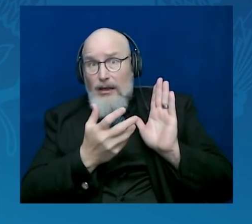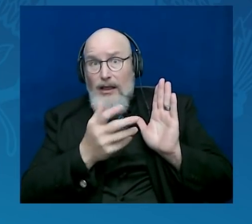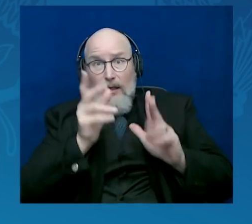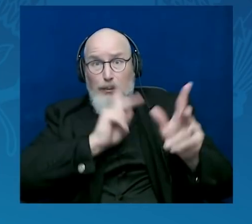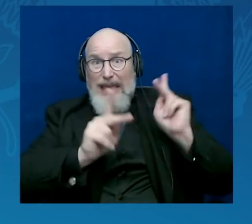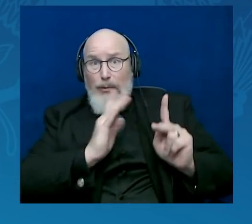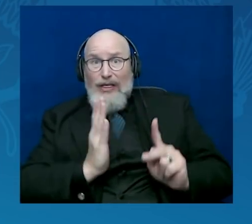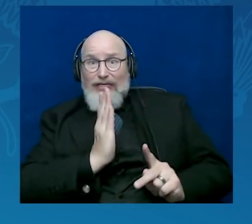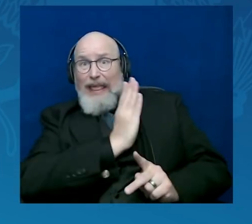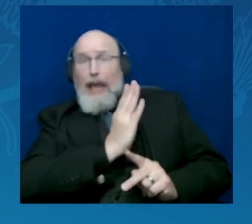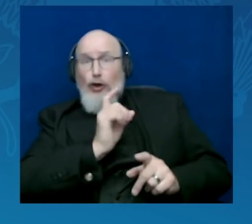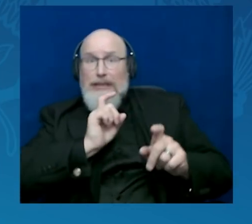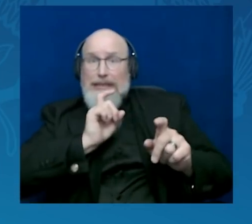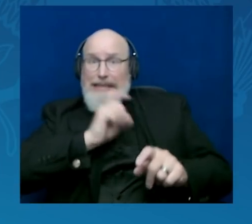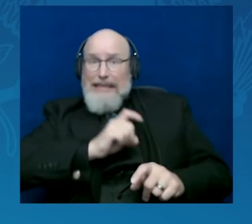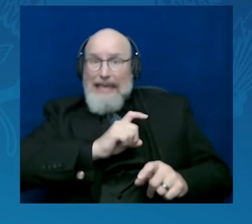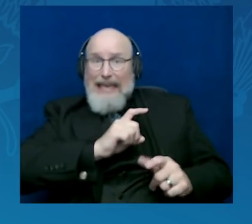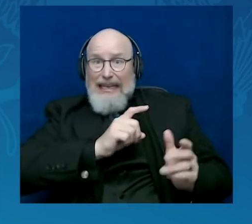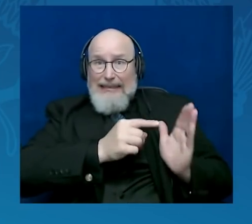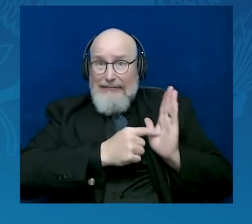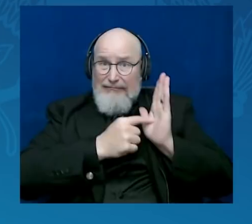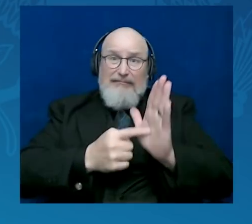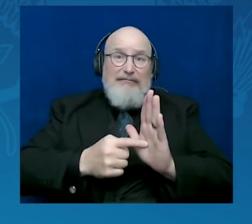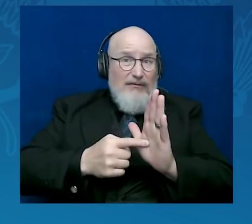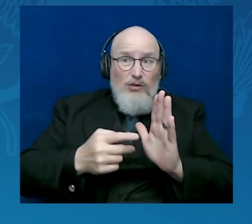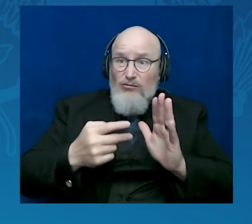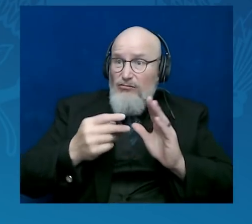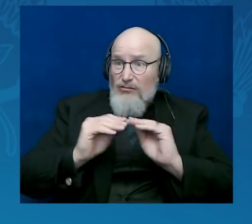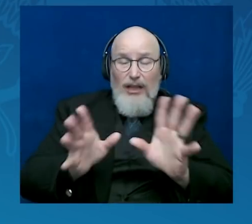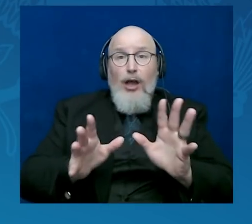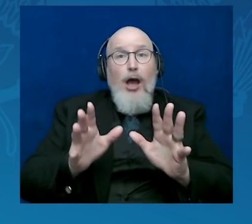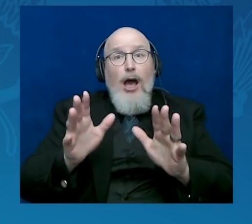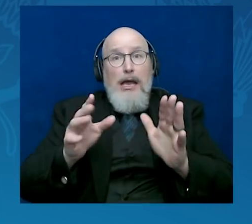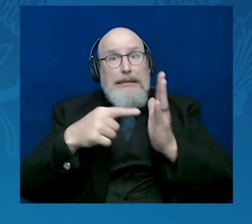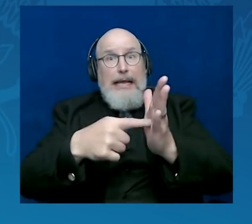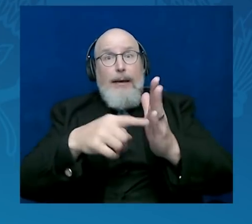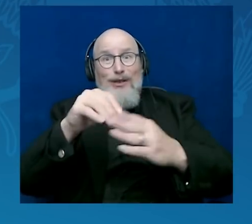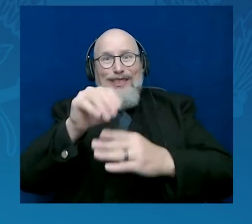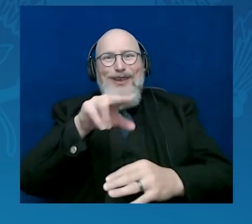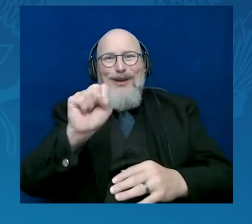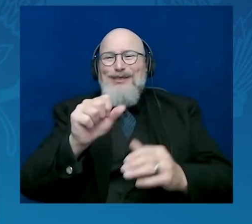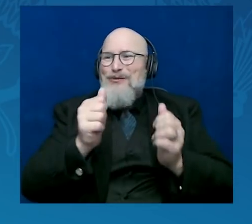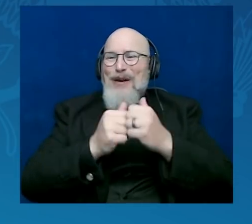So, for example, in the United States -- again, with thanks and with great attribution